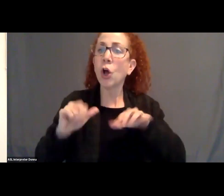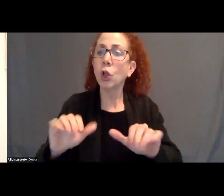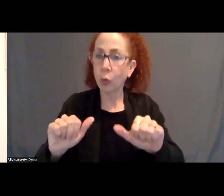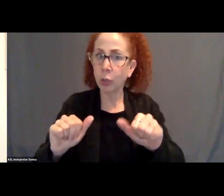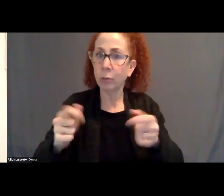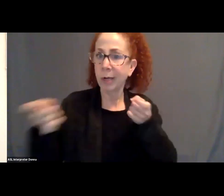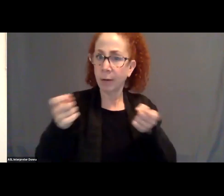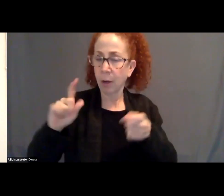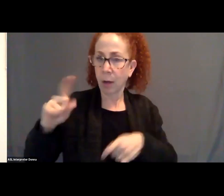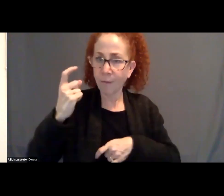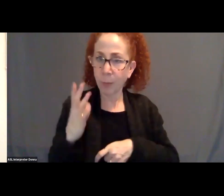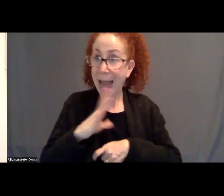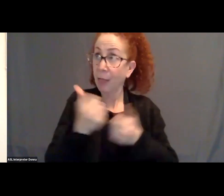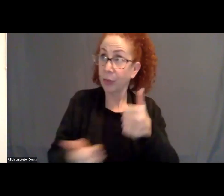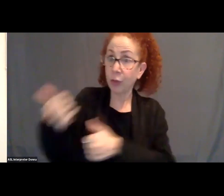and to the authority of local leaders.